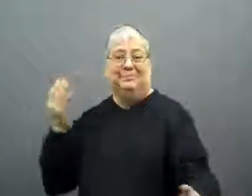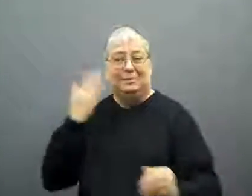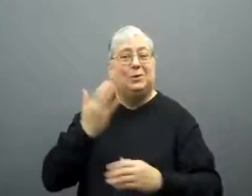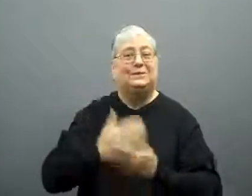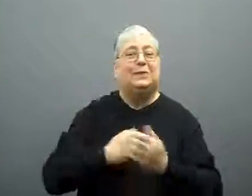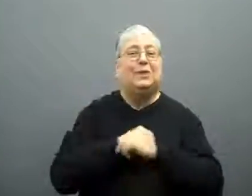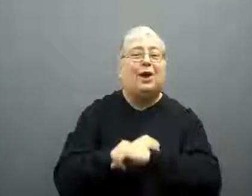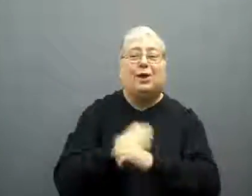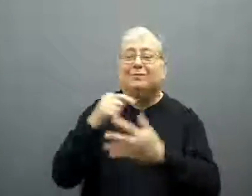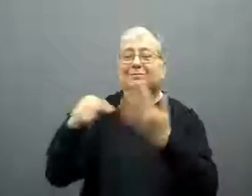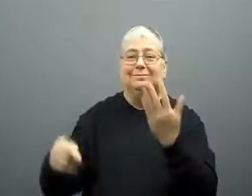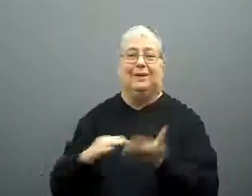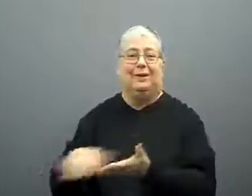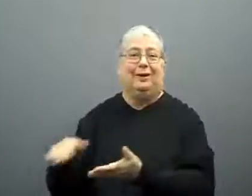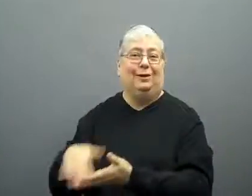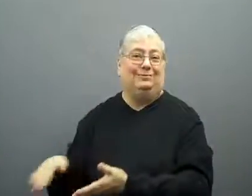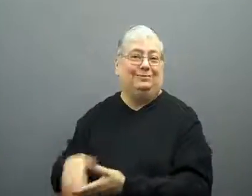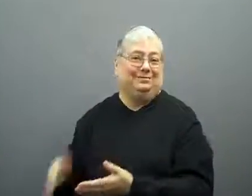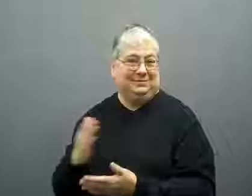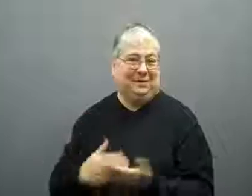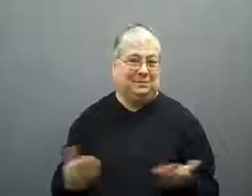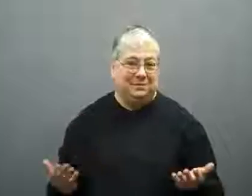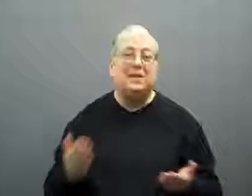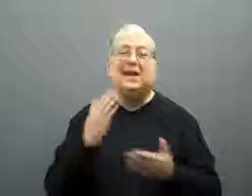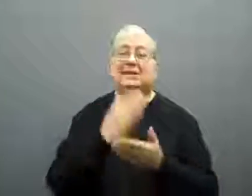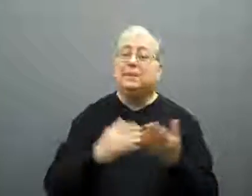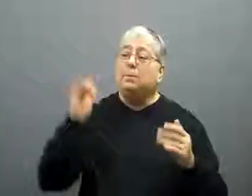That's because some security personnel will be laid off.